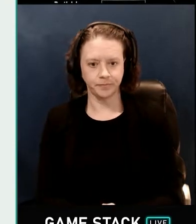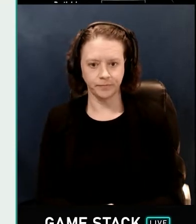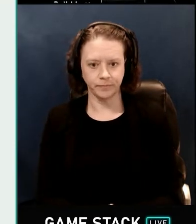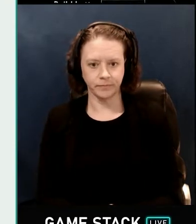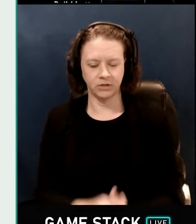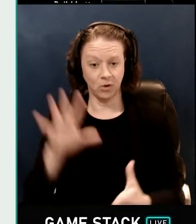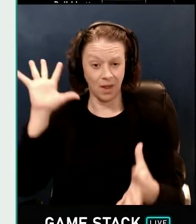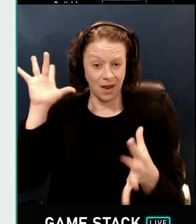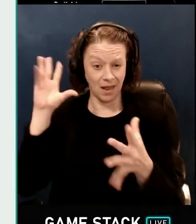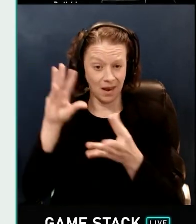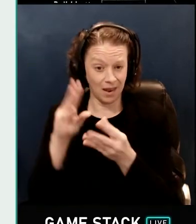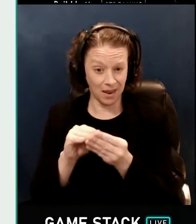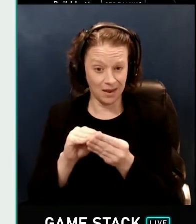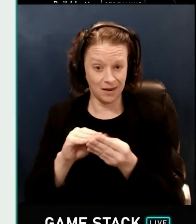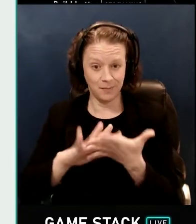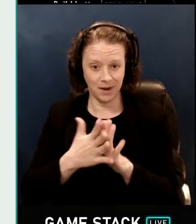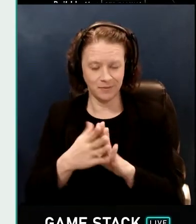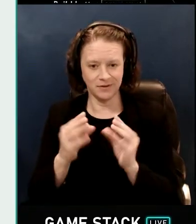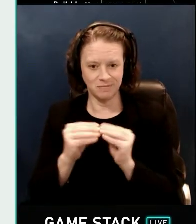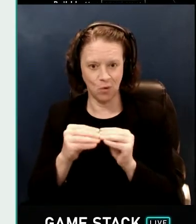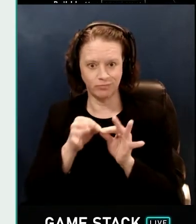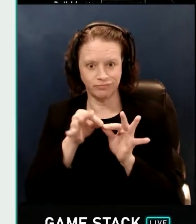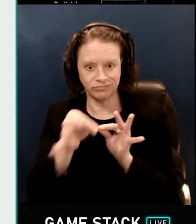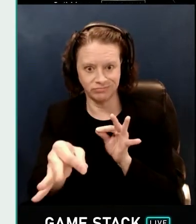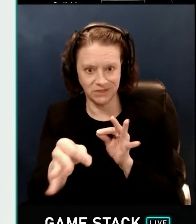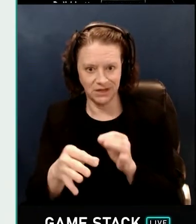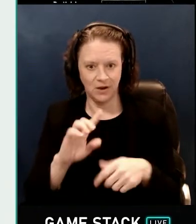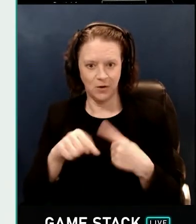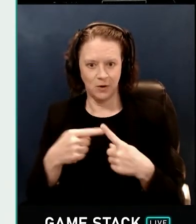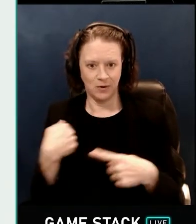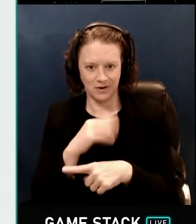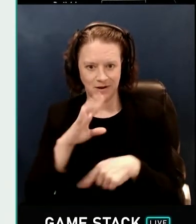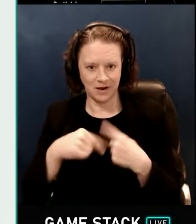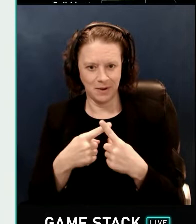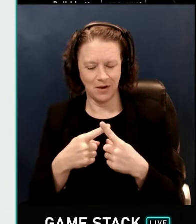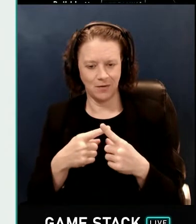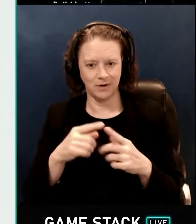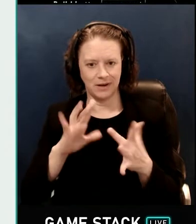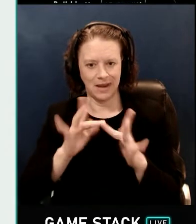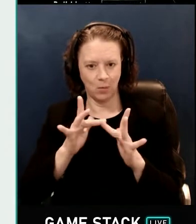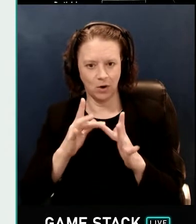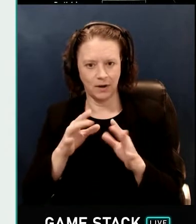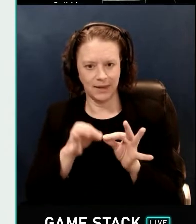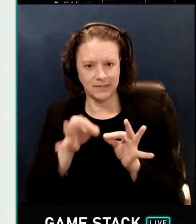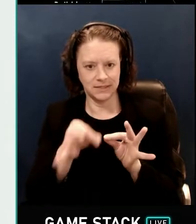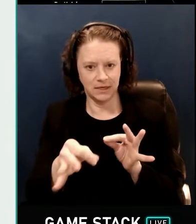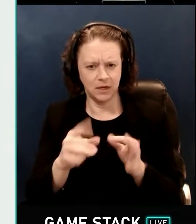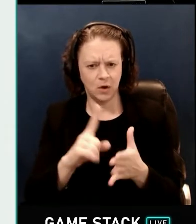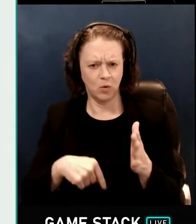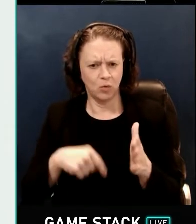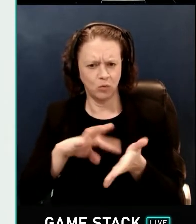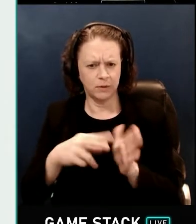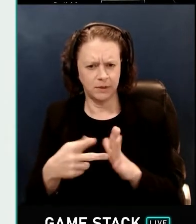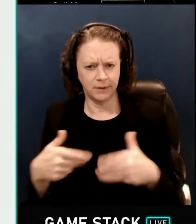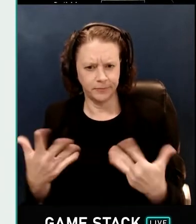So, when we're talking about network latency, what are the sort of key factors? Well, the biggest one is the distance between you and